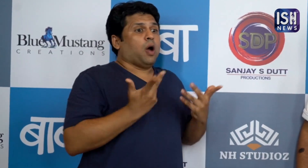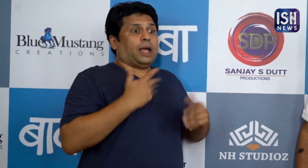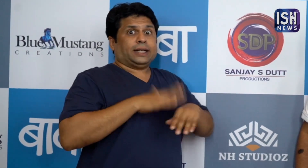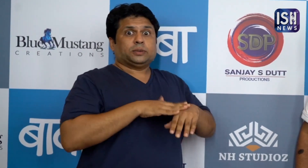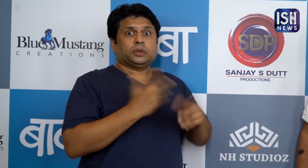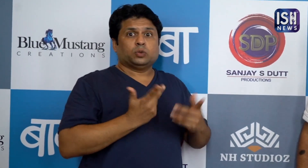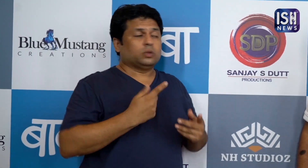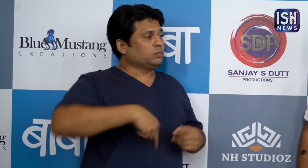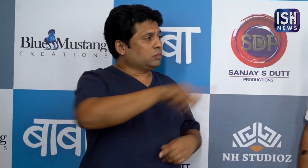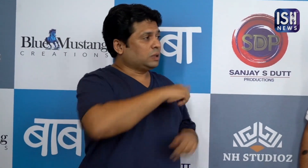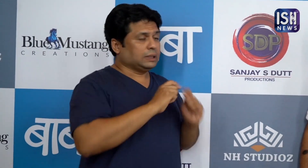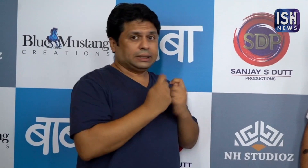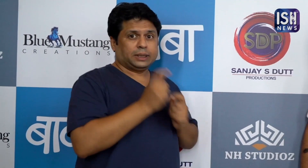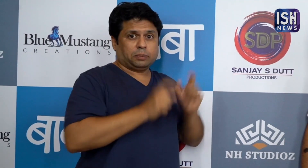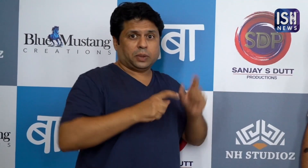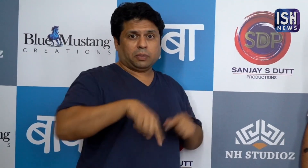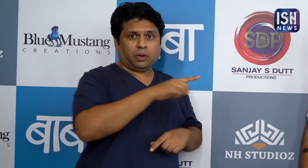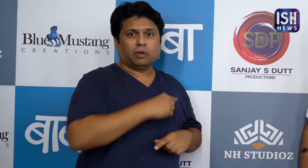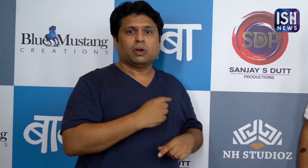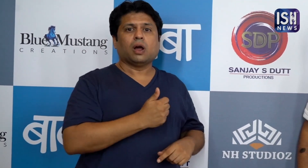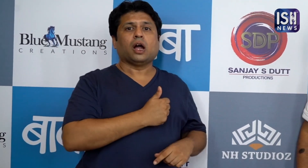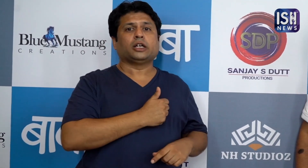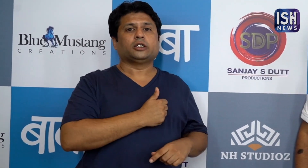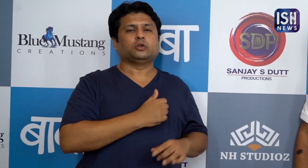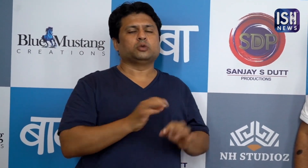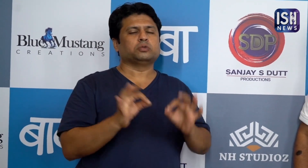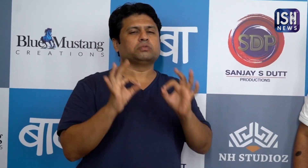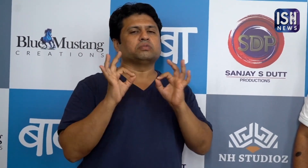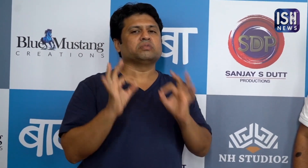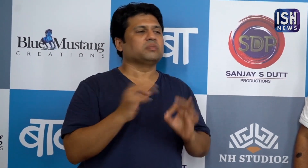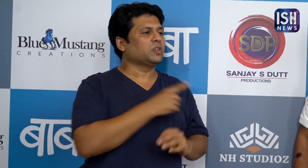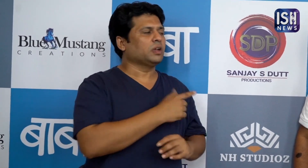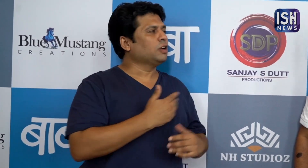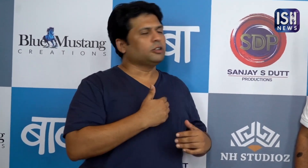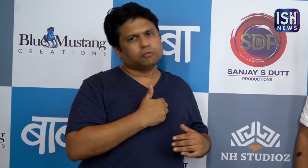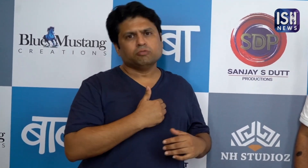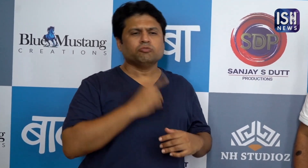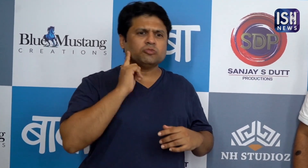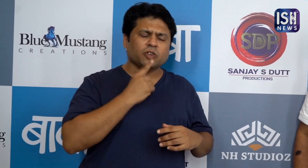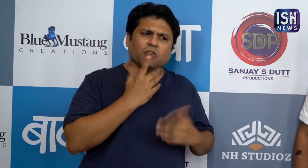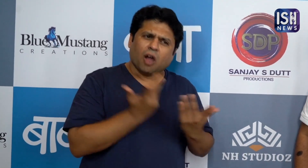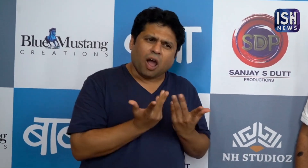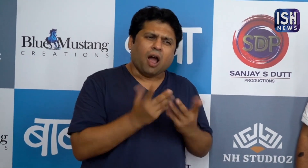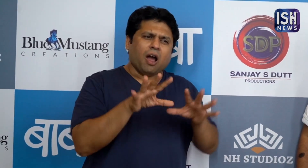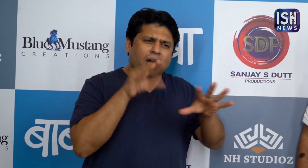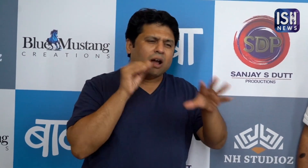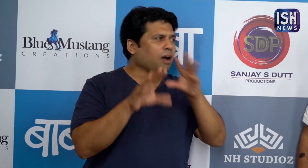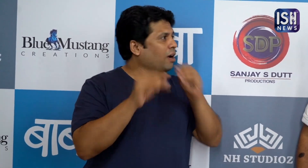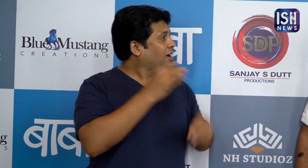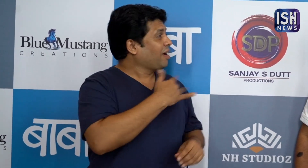Why was my experience good? It was because the team had a very good attitude. They were very curious and wanted to learn about Deaf people.